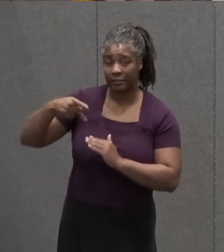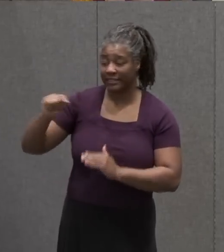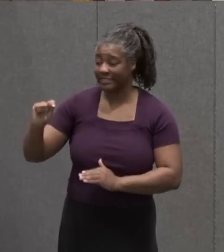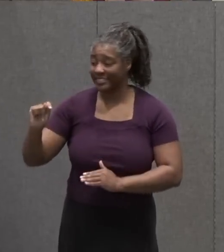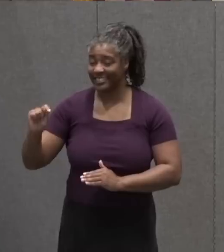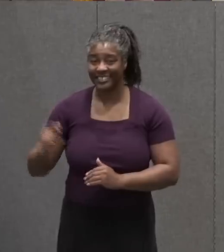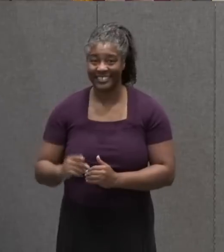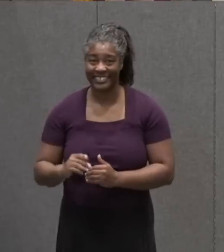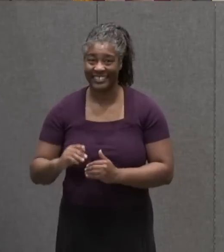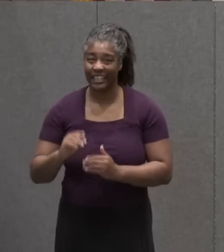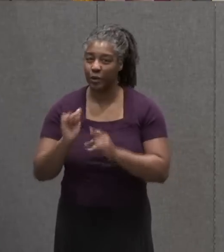Let's sky write it.